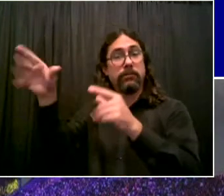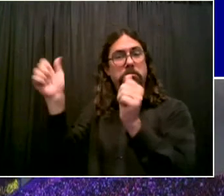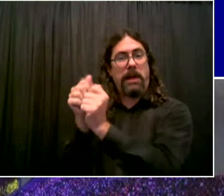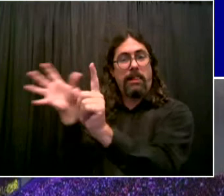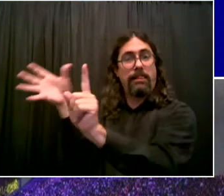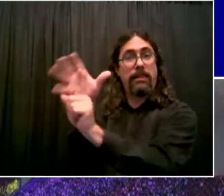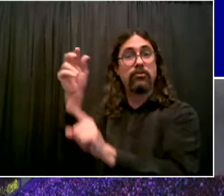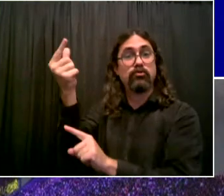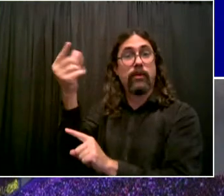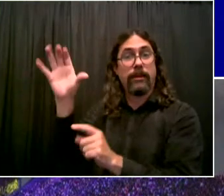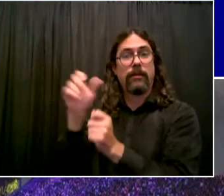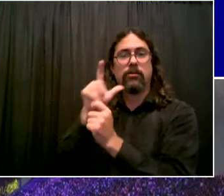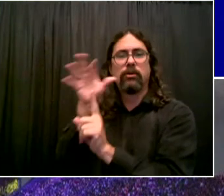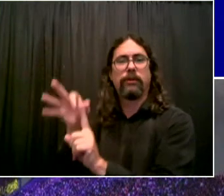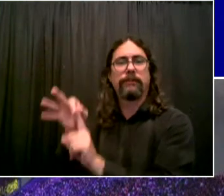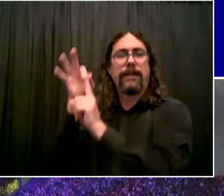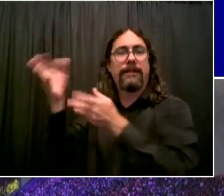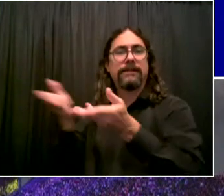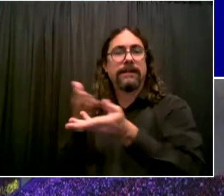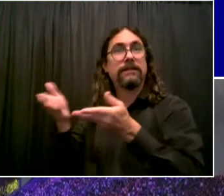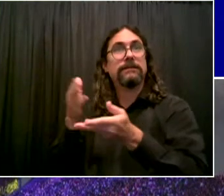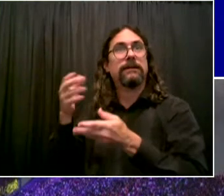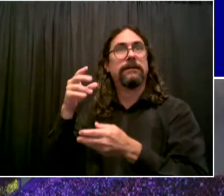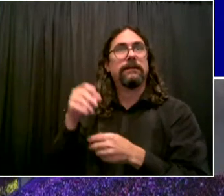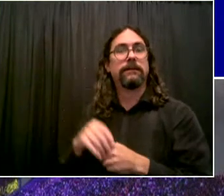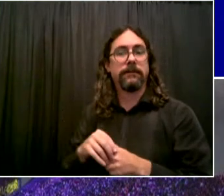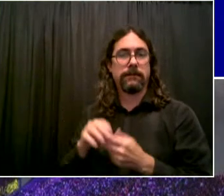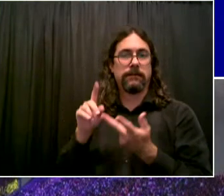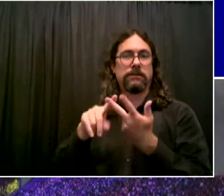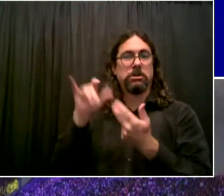IS FREE. TOO SHORT, DJ